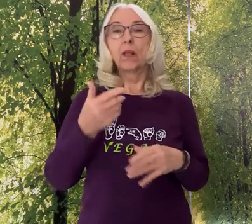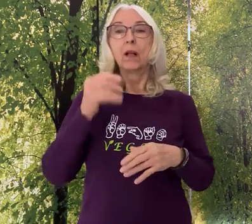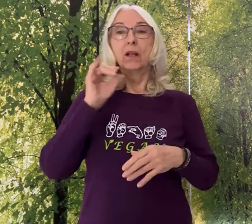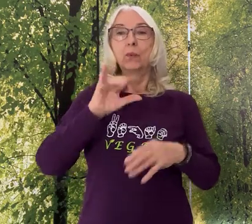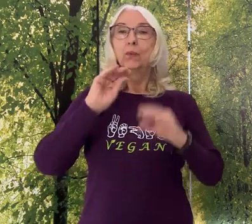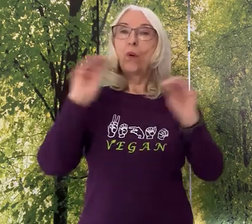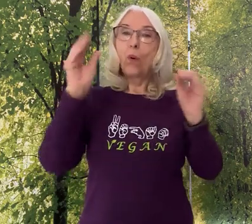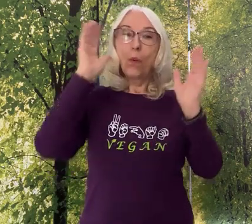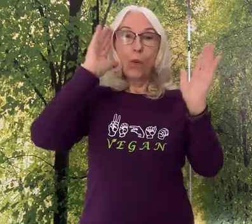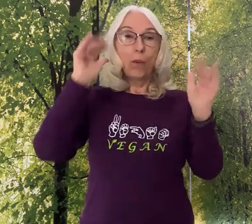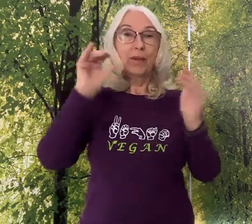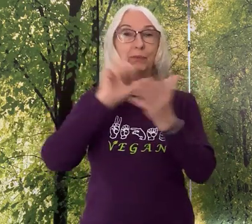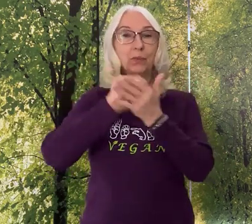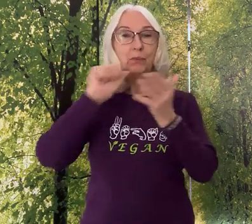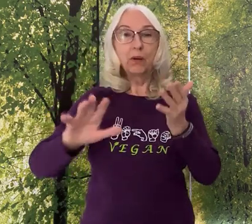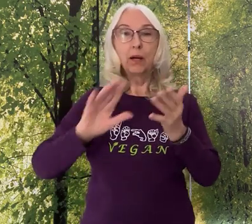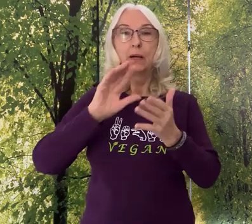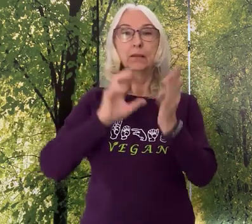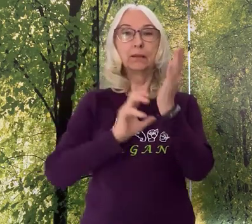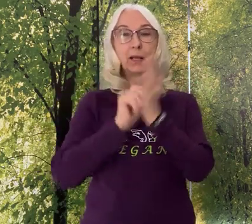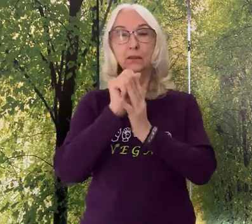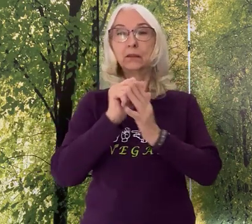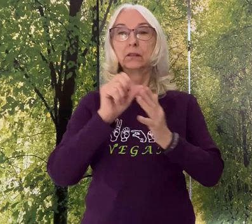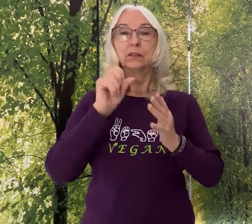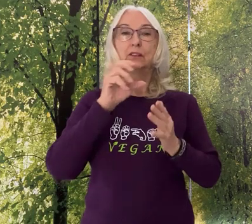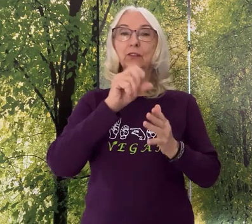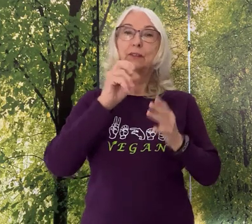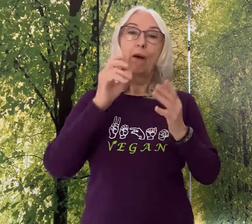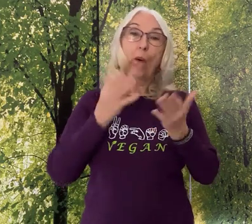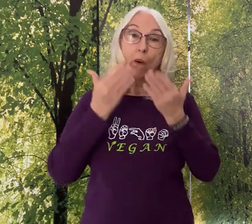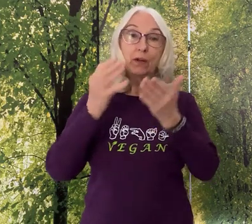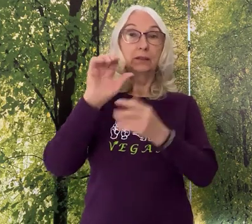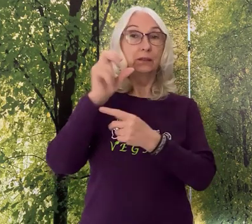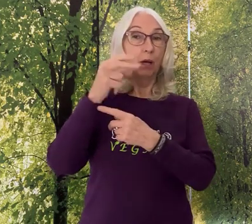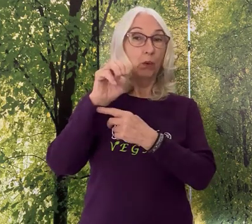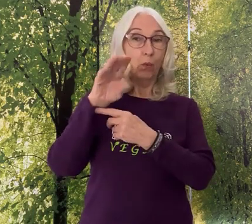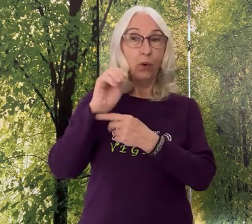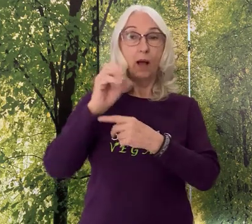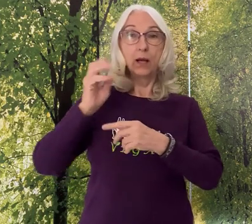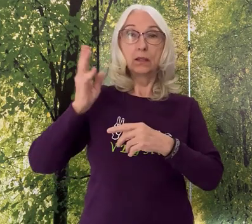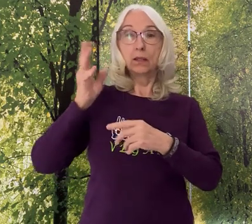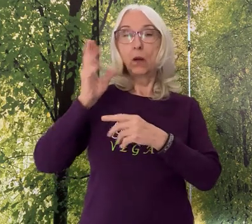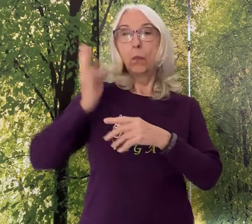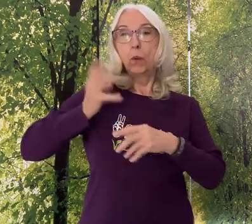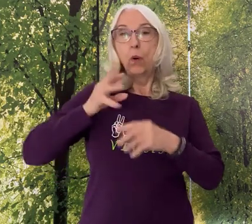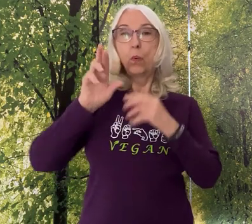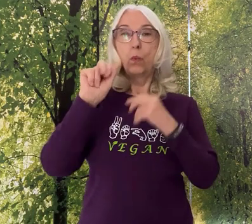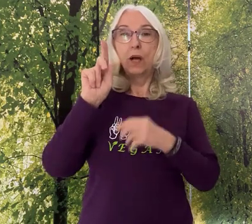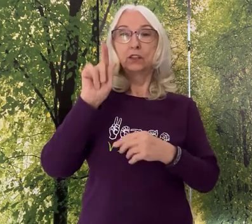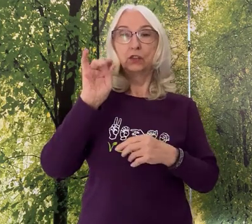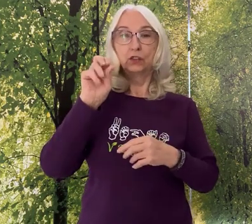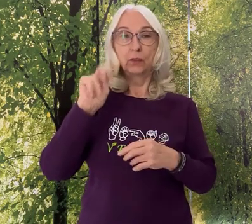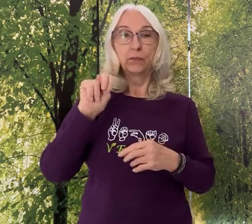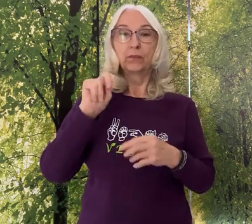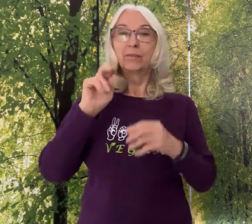With no hope of removing metastatic cancer, she was offered chemotherapy and radiation.